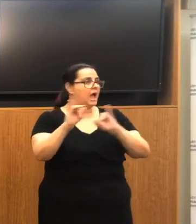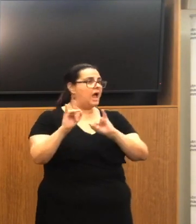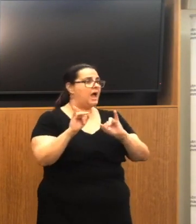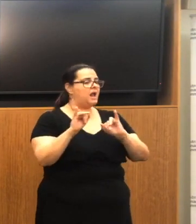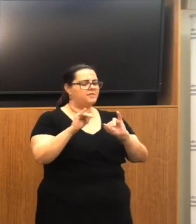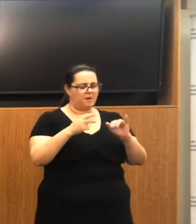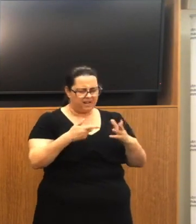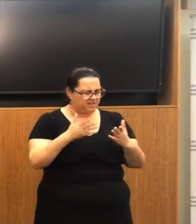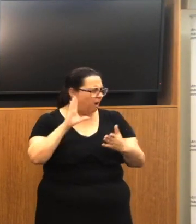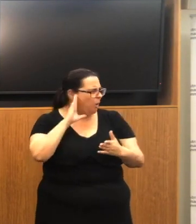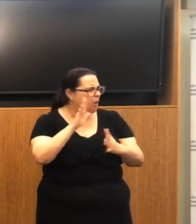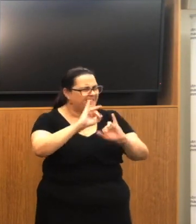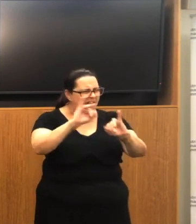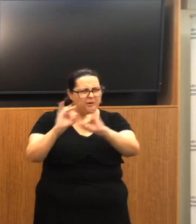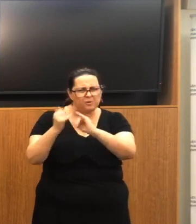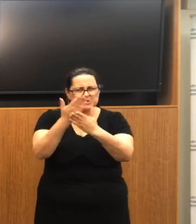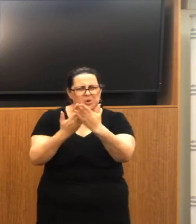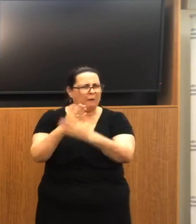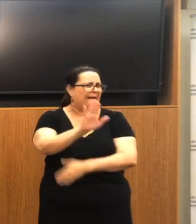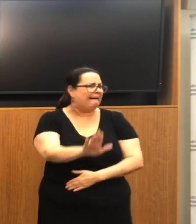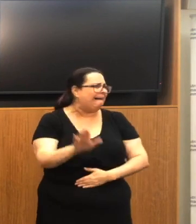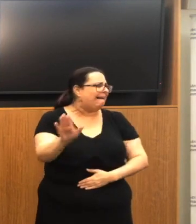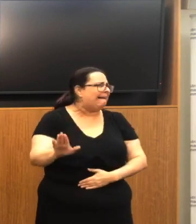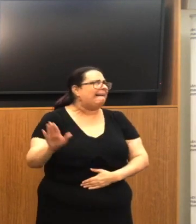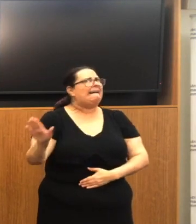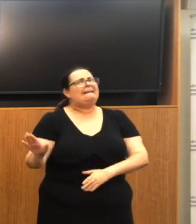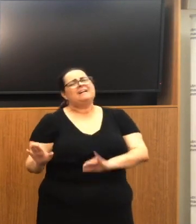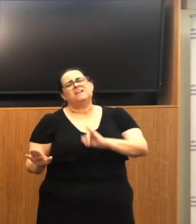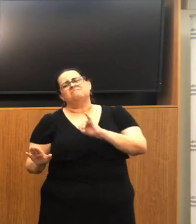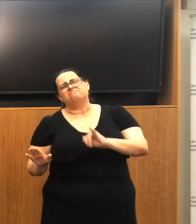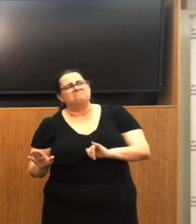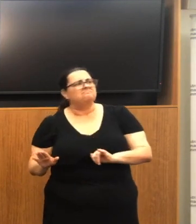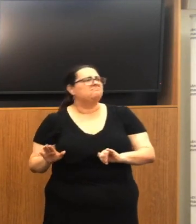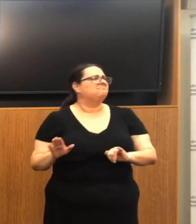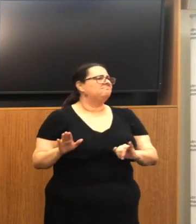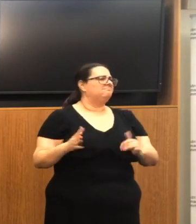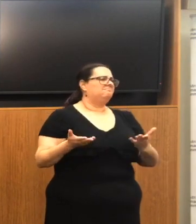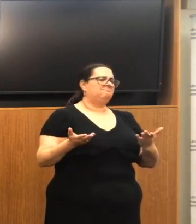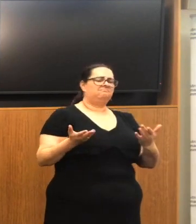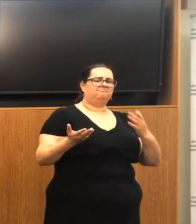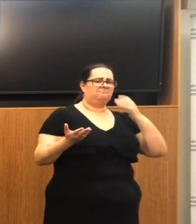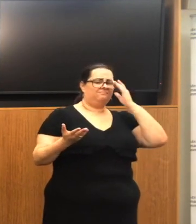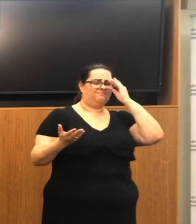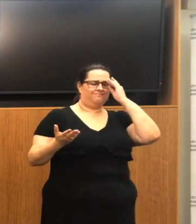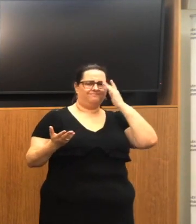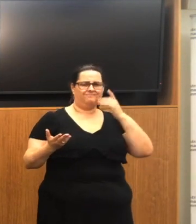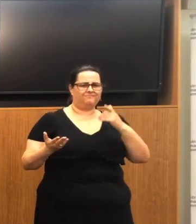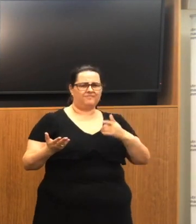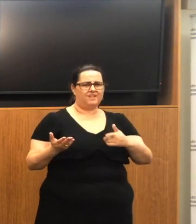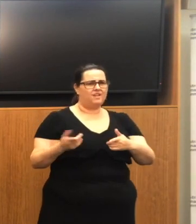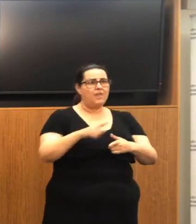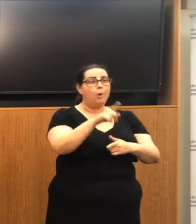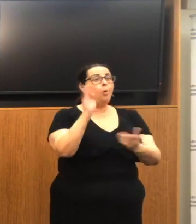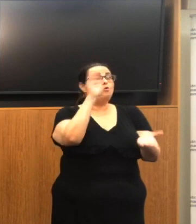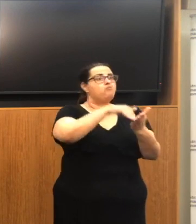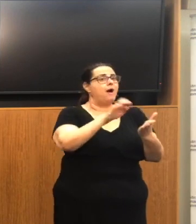Oh my goodness, all these poor people, like, they expected something much better, you know?